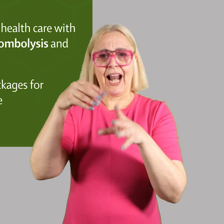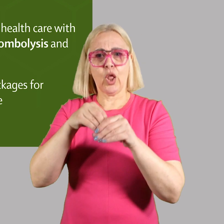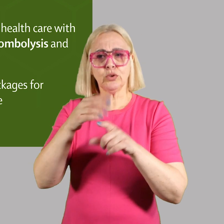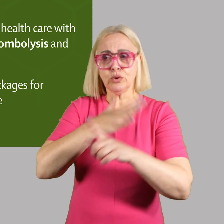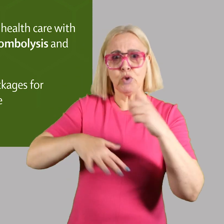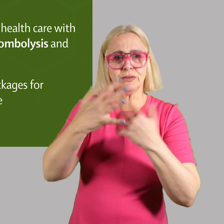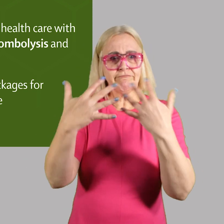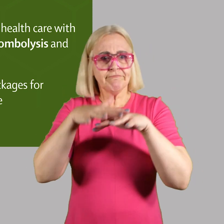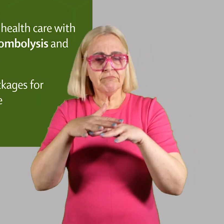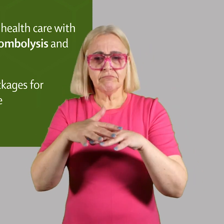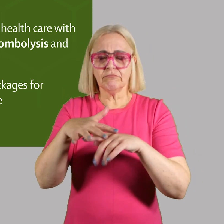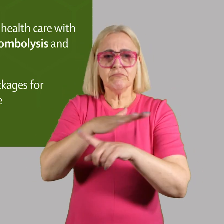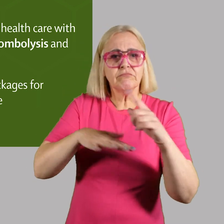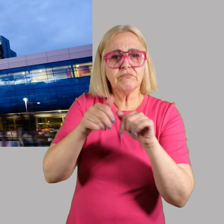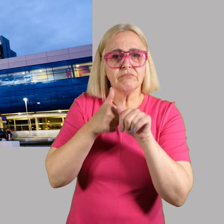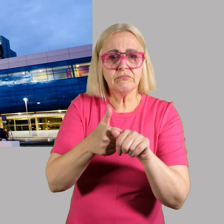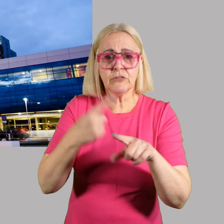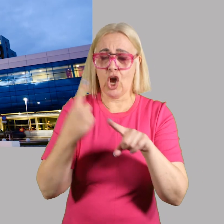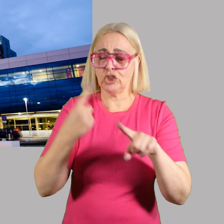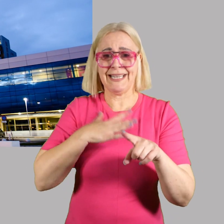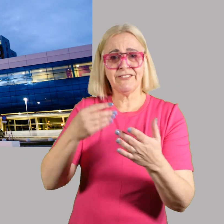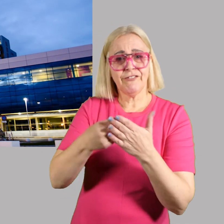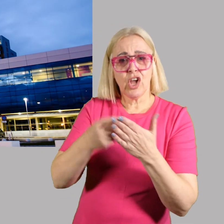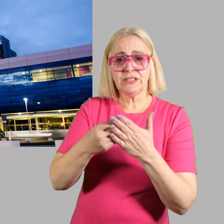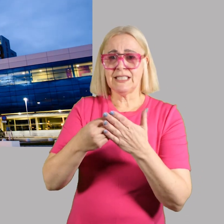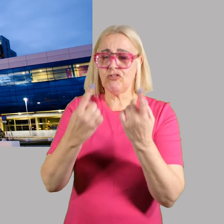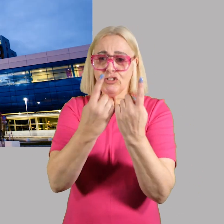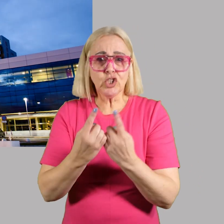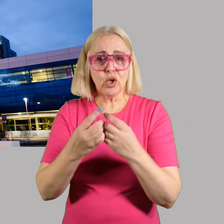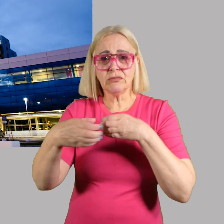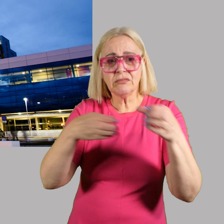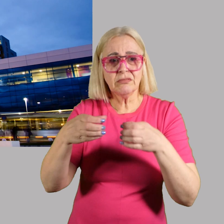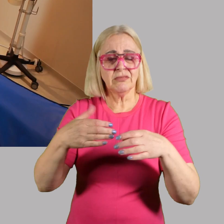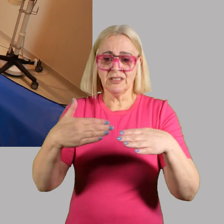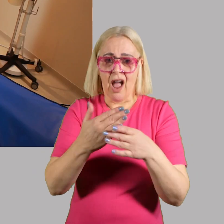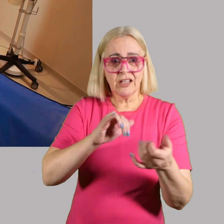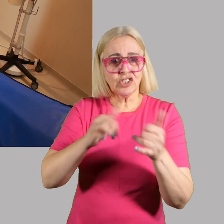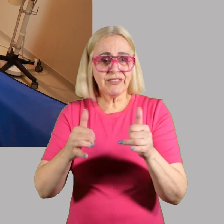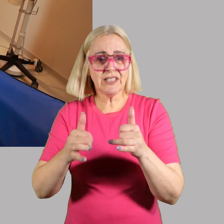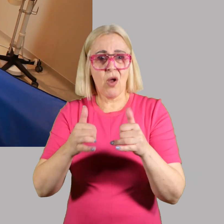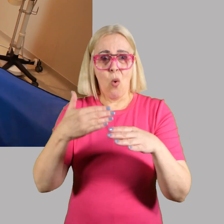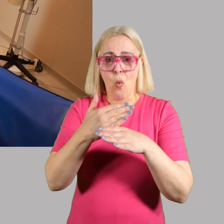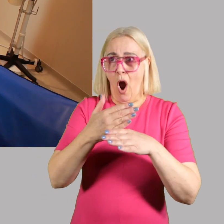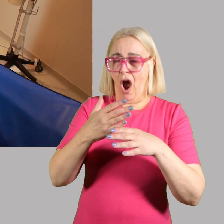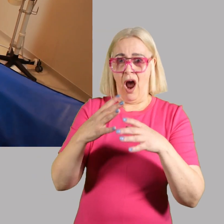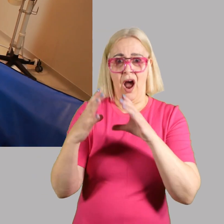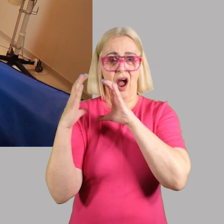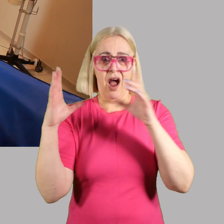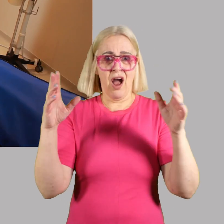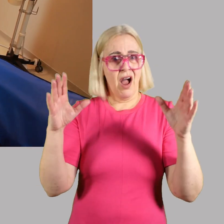and social support. There is an urgent need for financing, resource allocation, task shifting